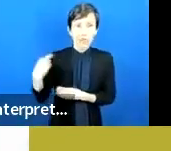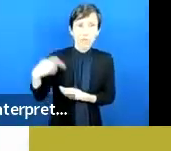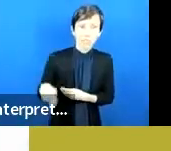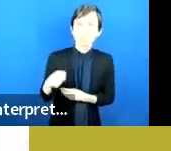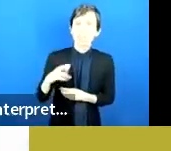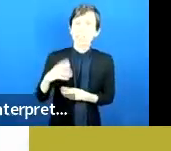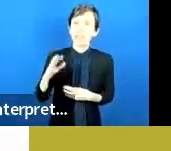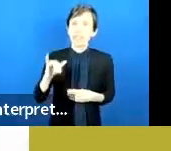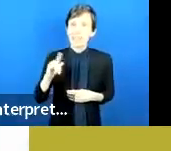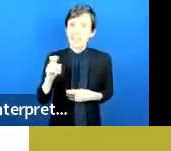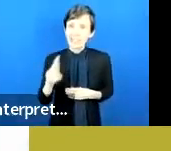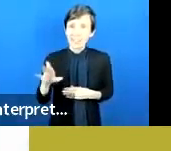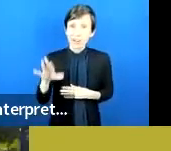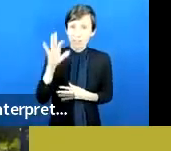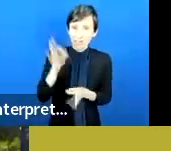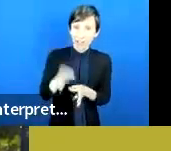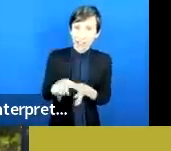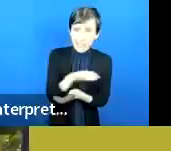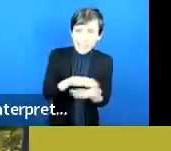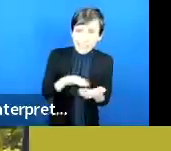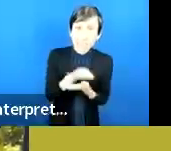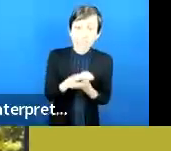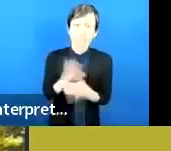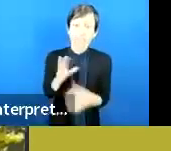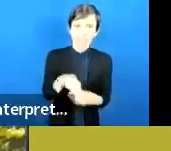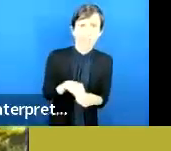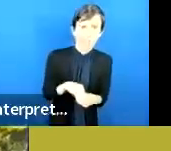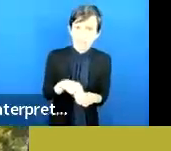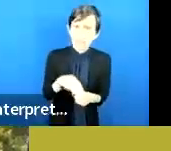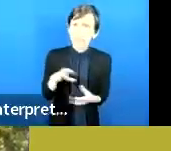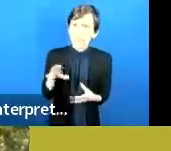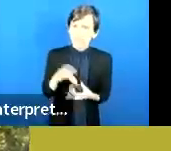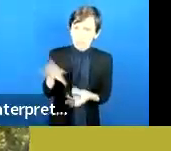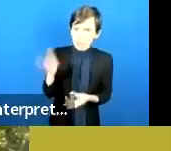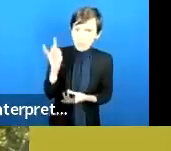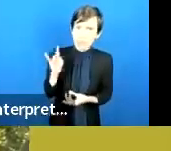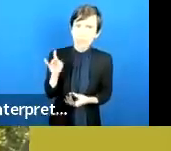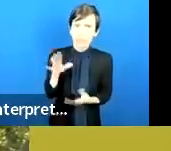or secular identity plays a significant role in the lives of many in our community.